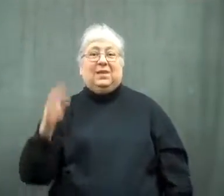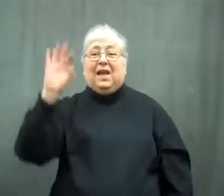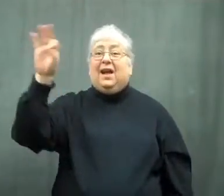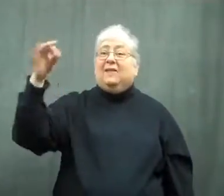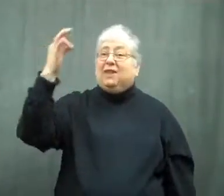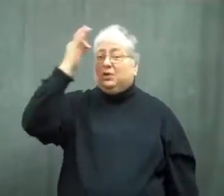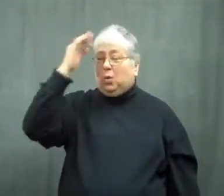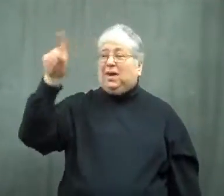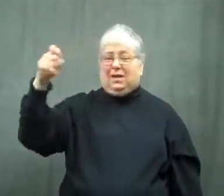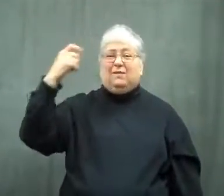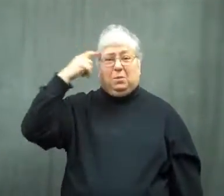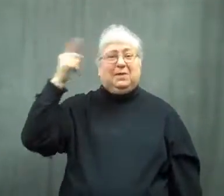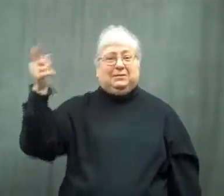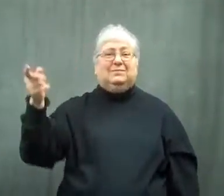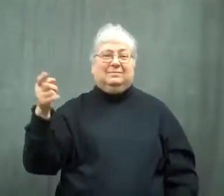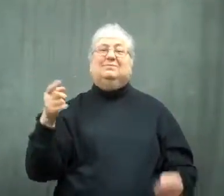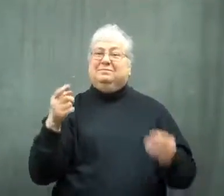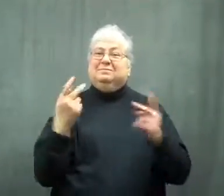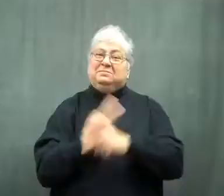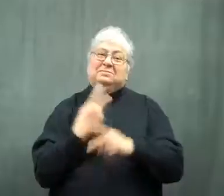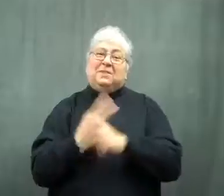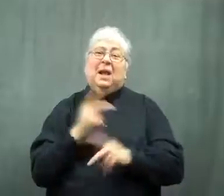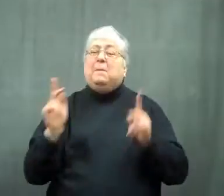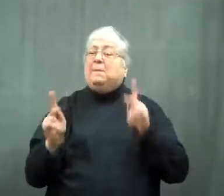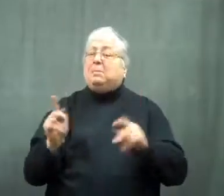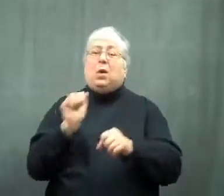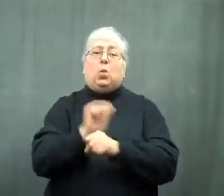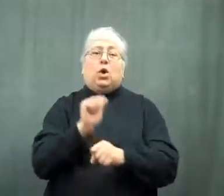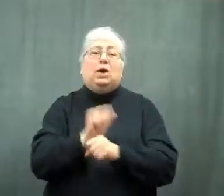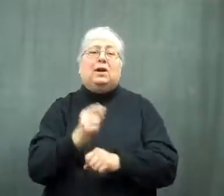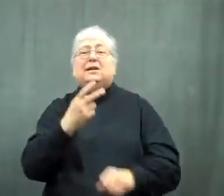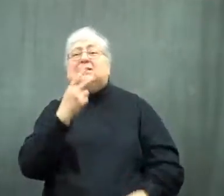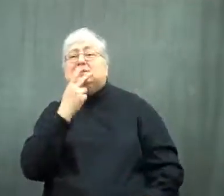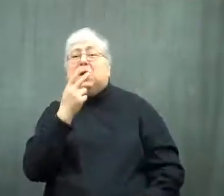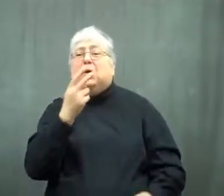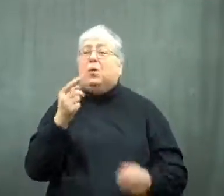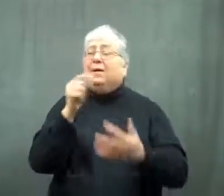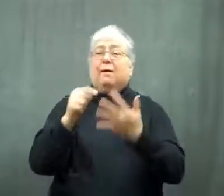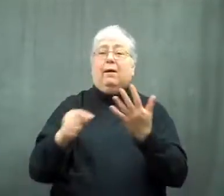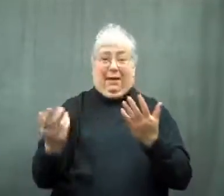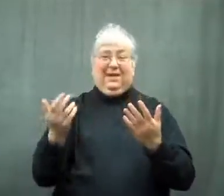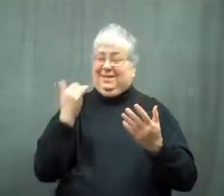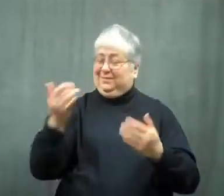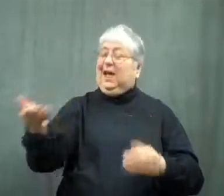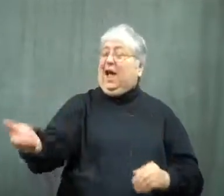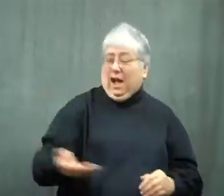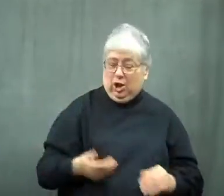The Federal Government did a study on employees who smoke.